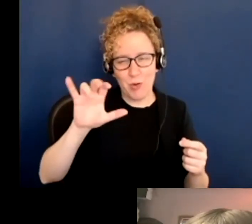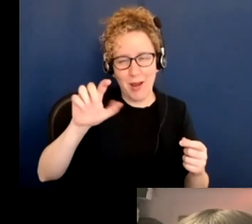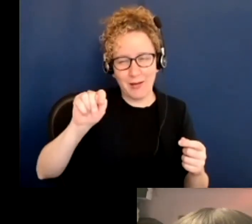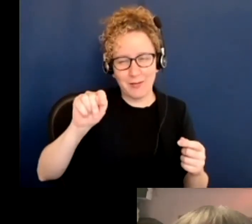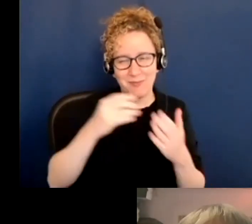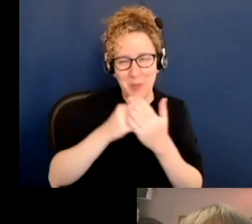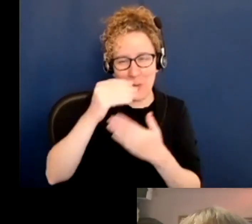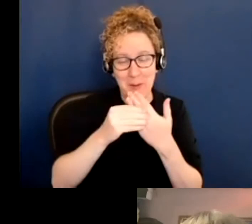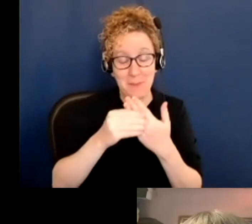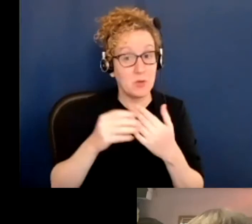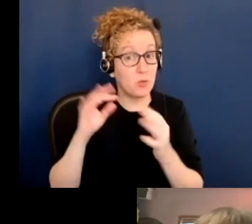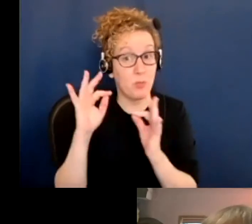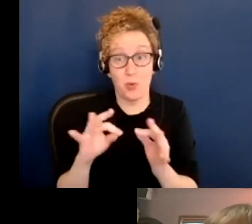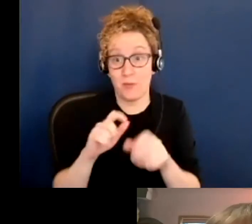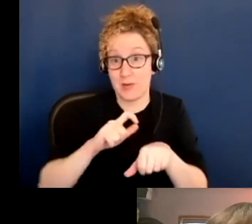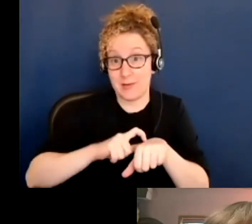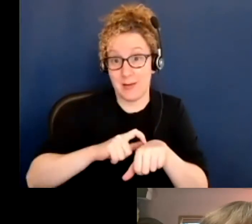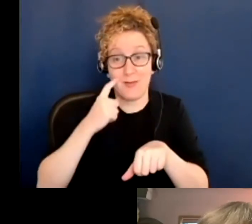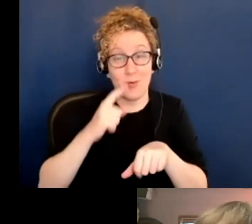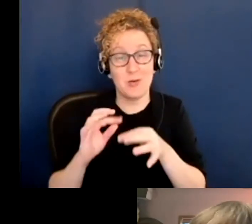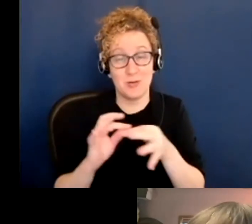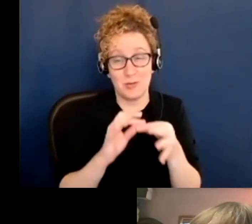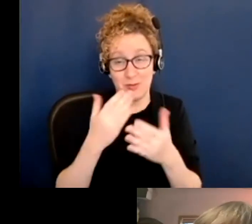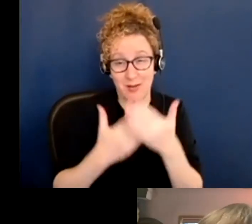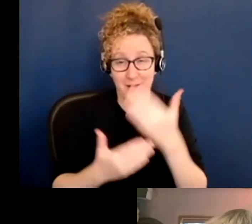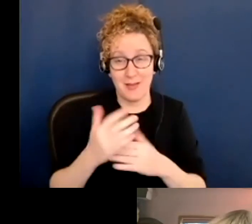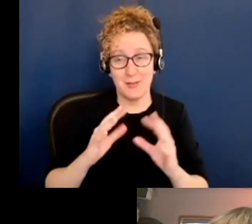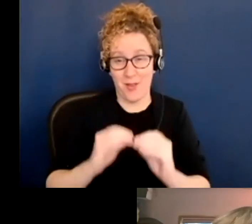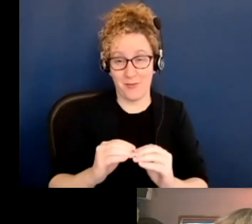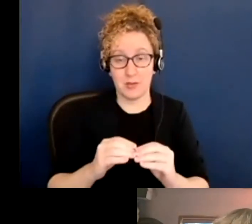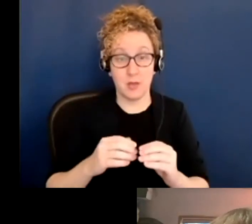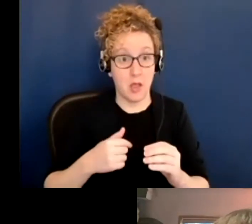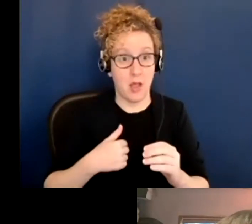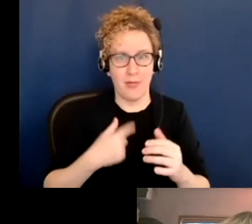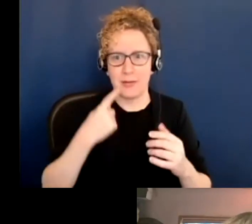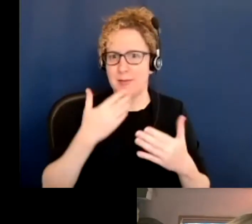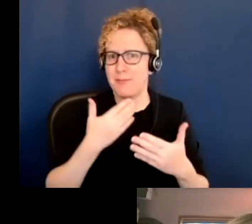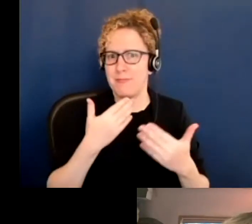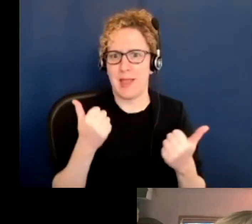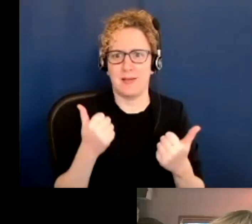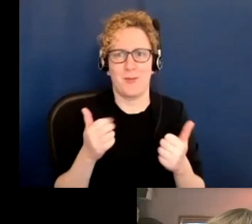conference and I can't think of a better way to really build a pipeline of leaders with